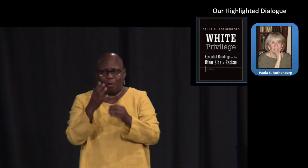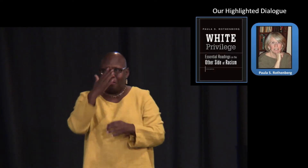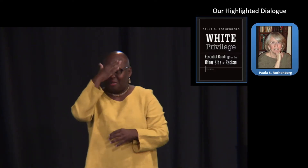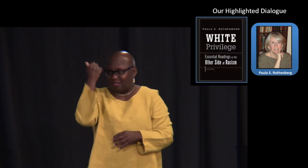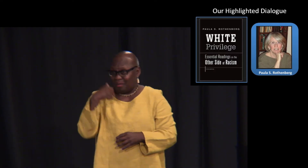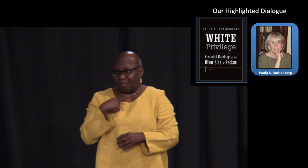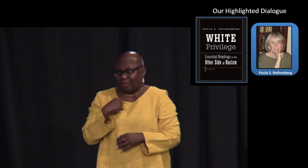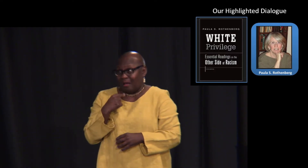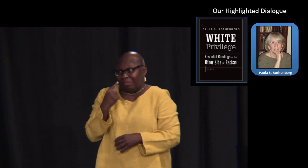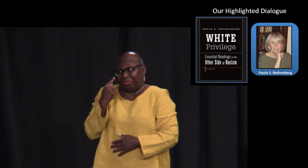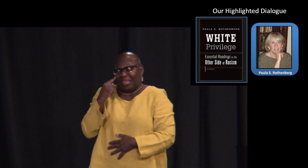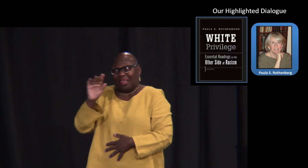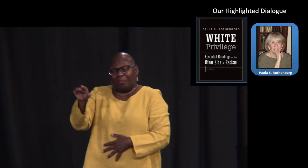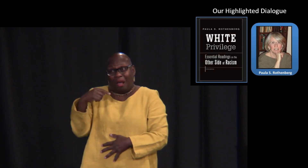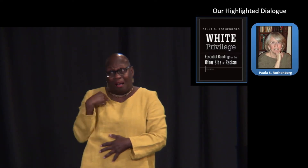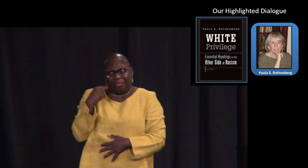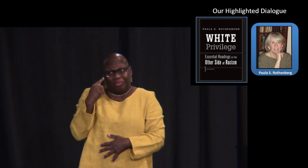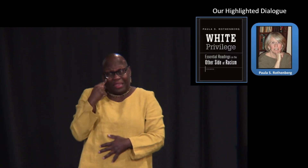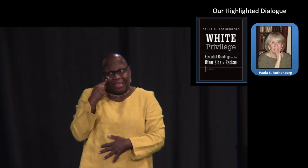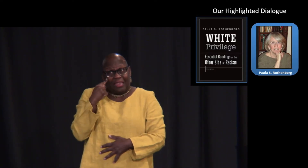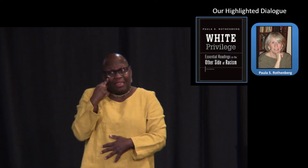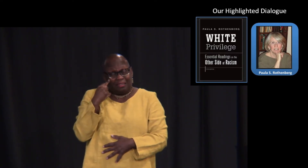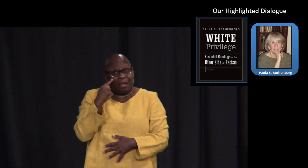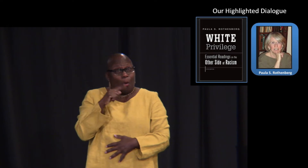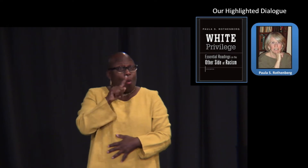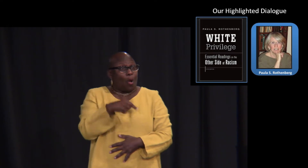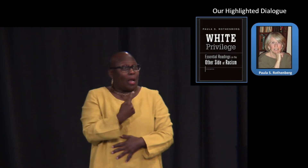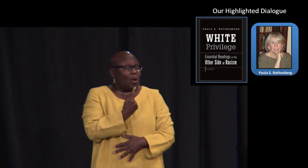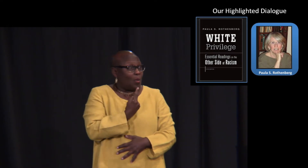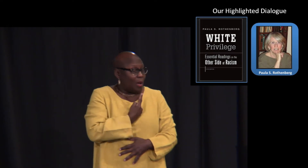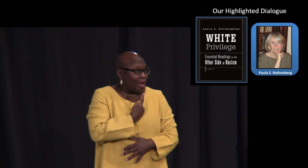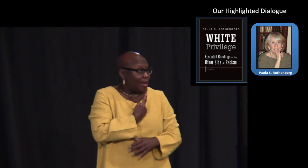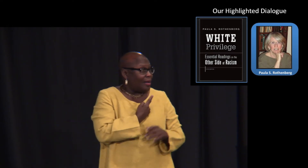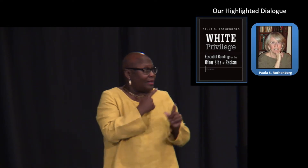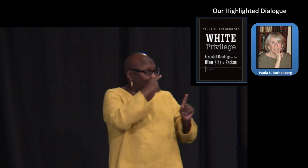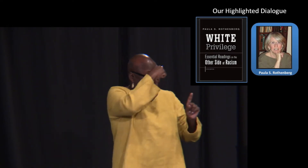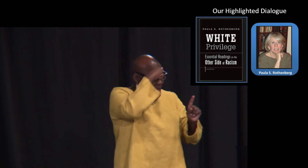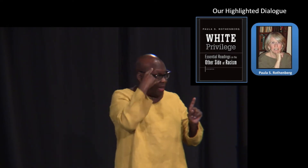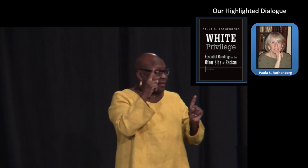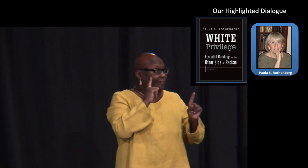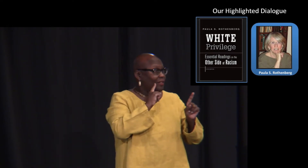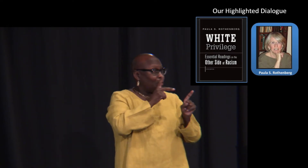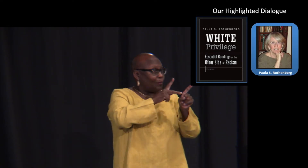Amy shared her perspective on this particular book. If you have the time and